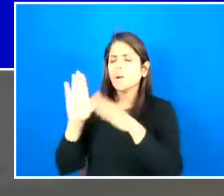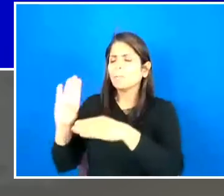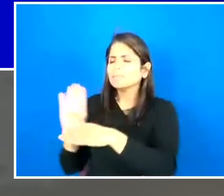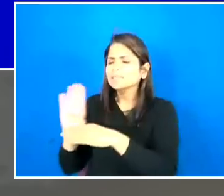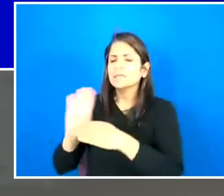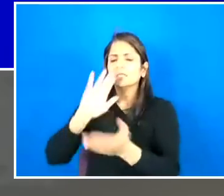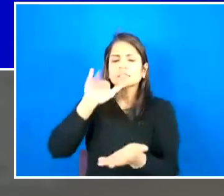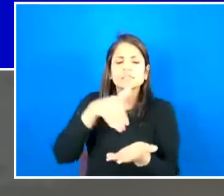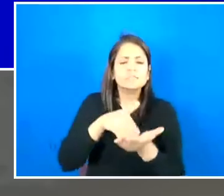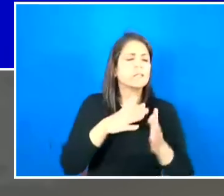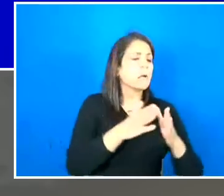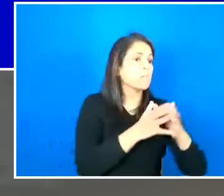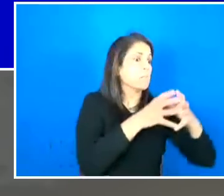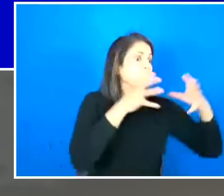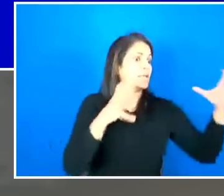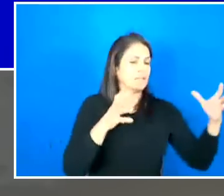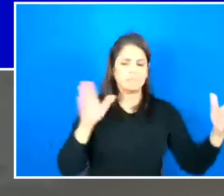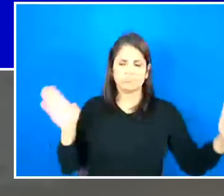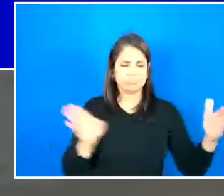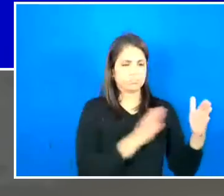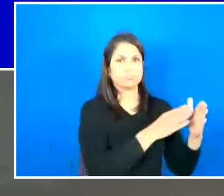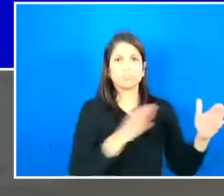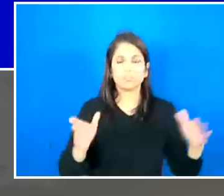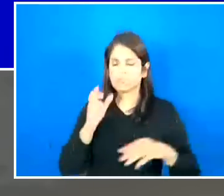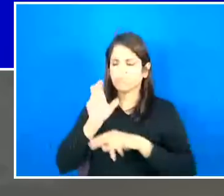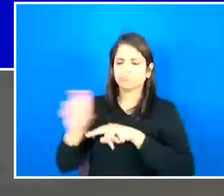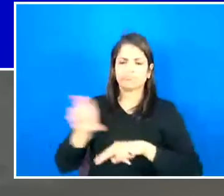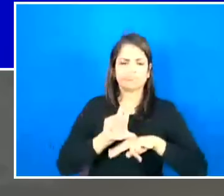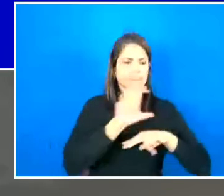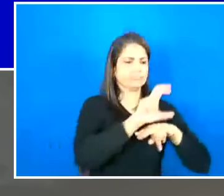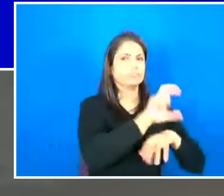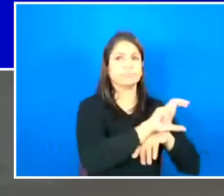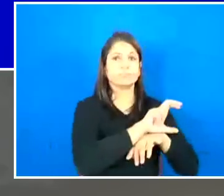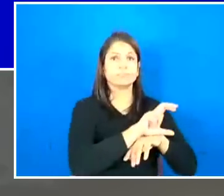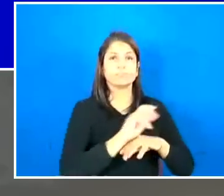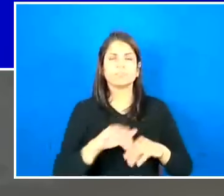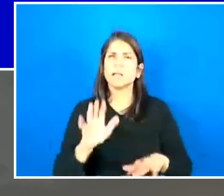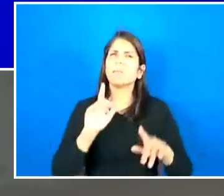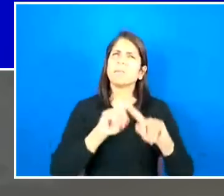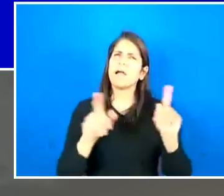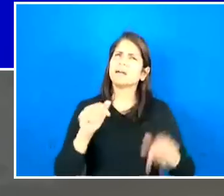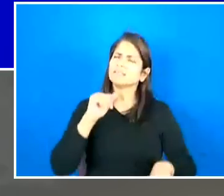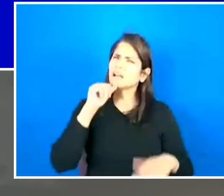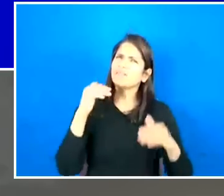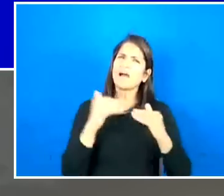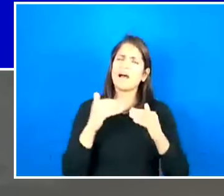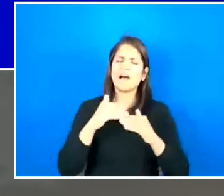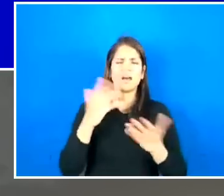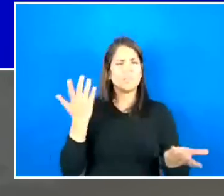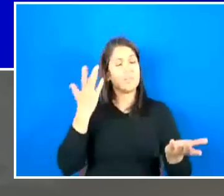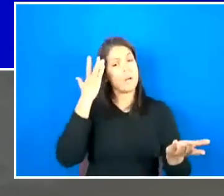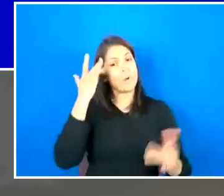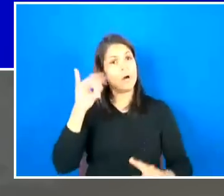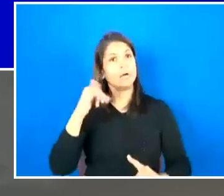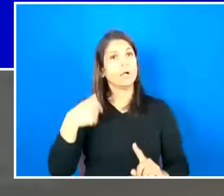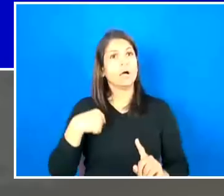BEING DONE IS CREATING A LOT OF PROBLEMS. FIRST, THOSE BIG BUSINESS EST RYTO RESURFACE BUT